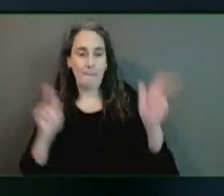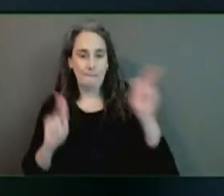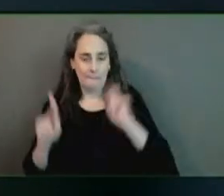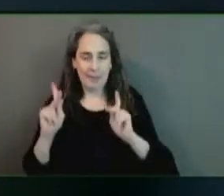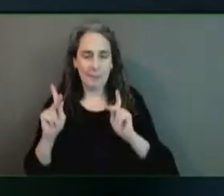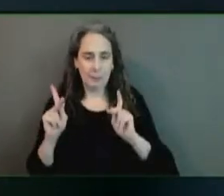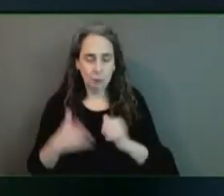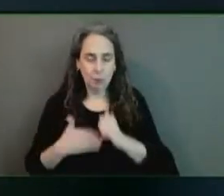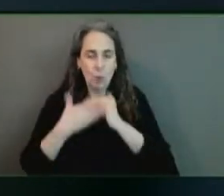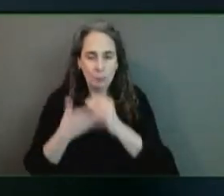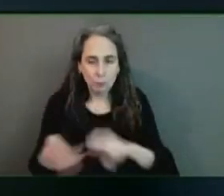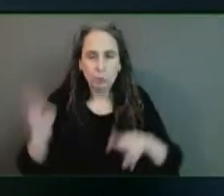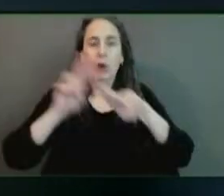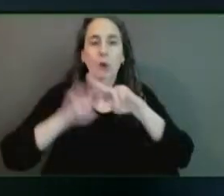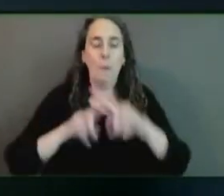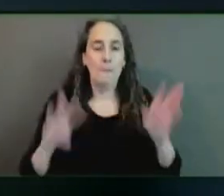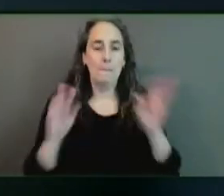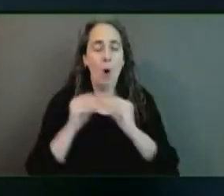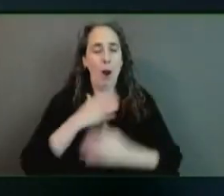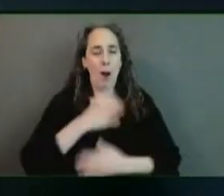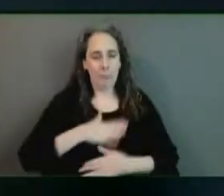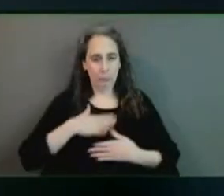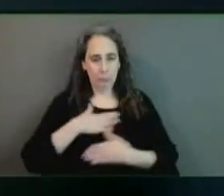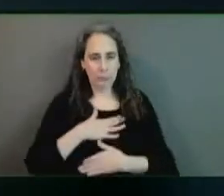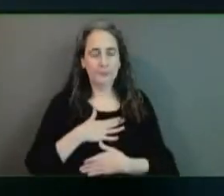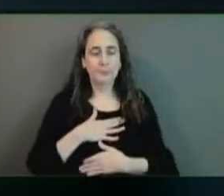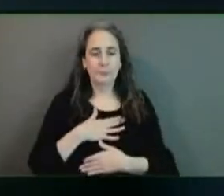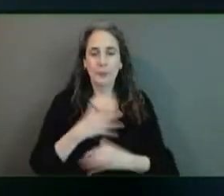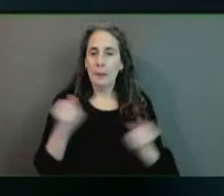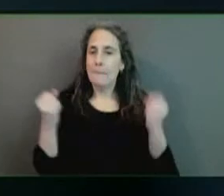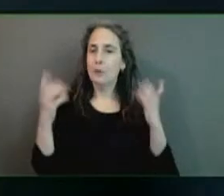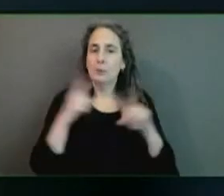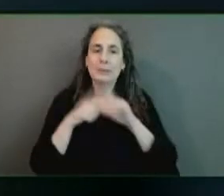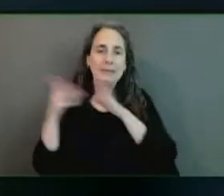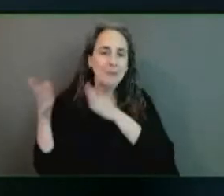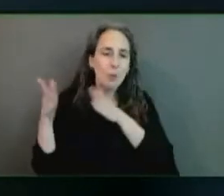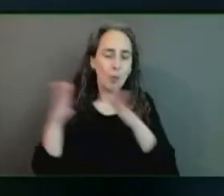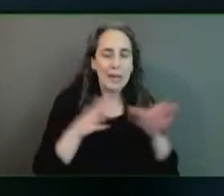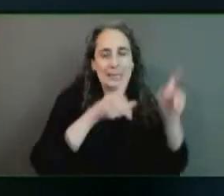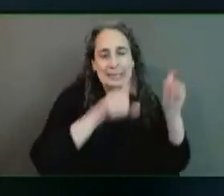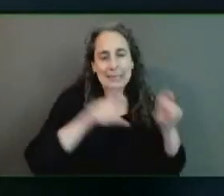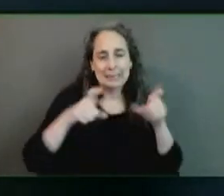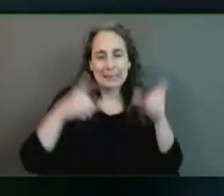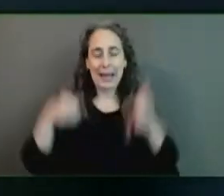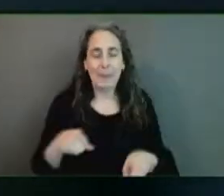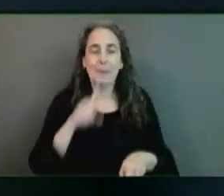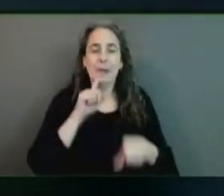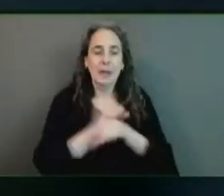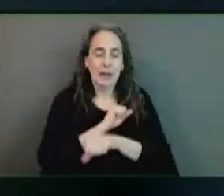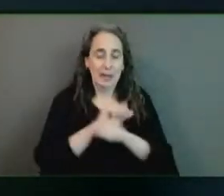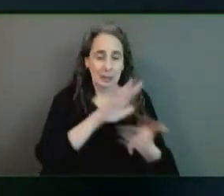on additional staff and contractors to help us increase that amount. So I appreciate